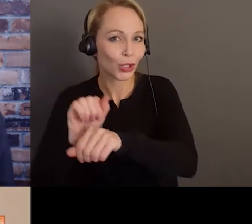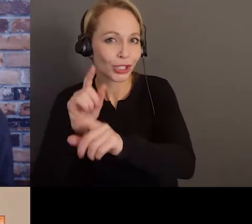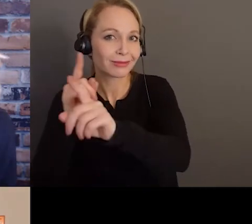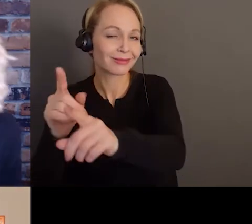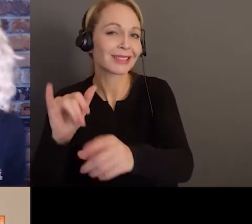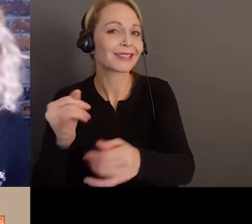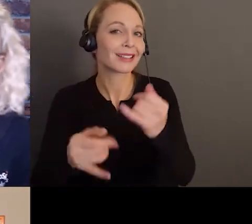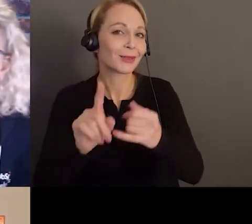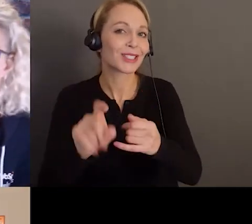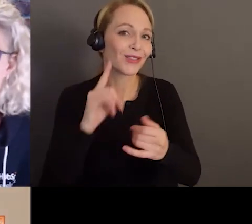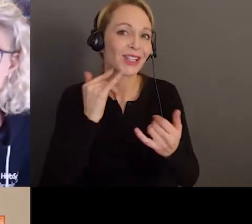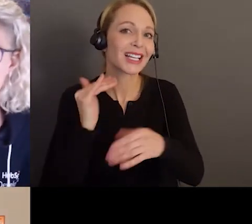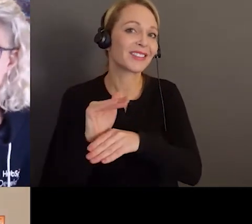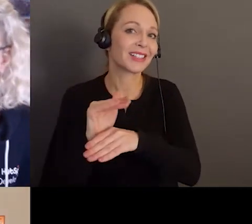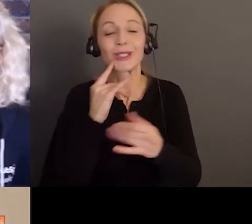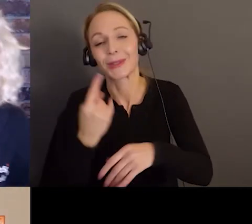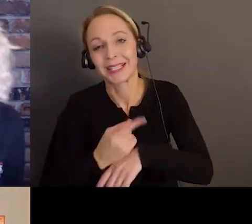YEAH, IT'S A GREAT QUESTION.